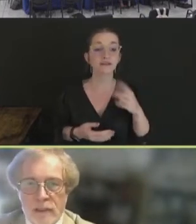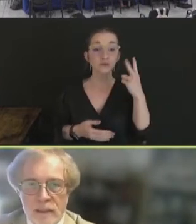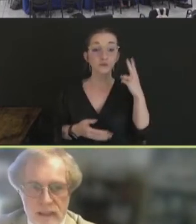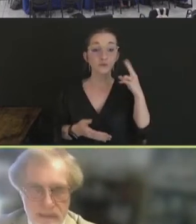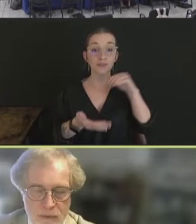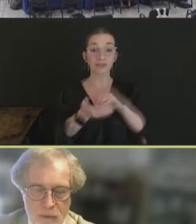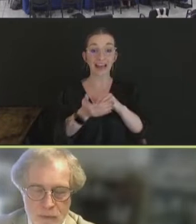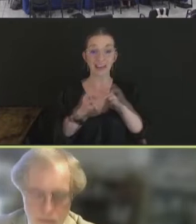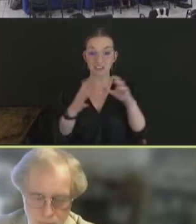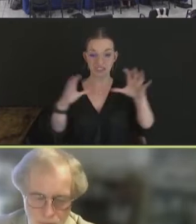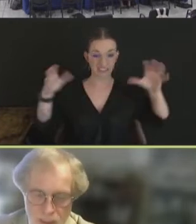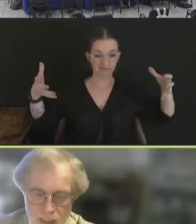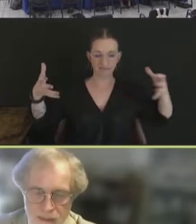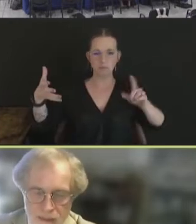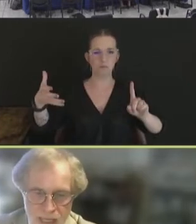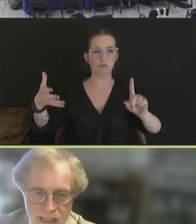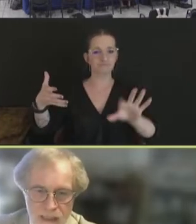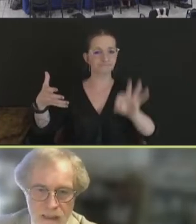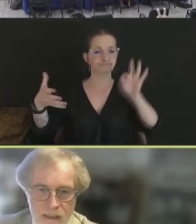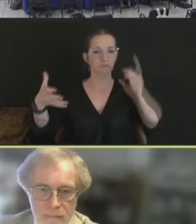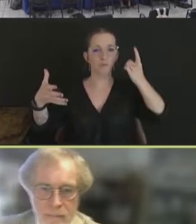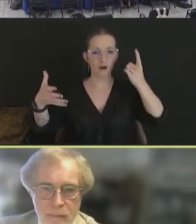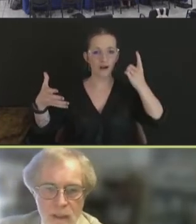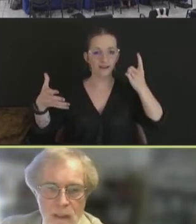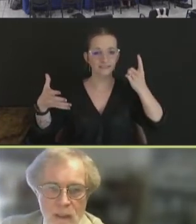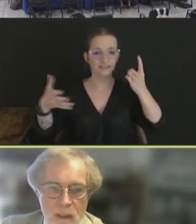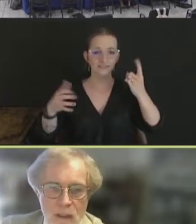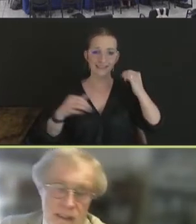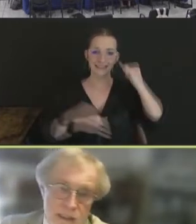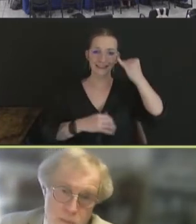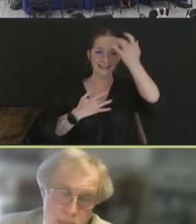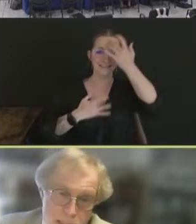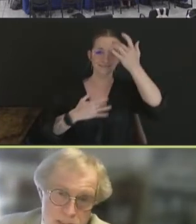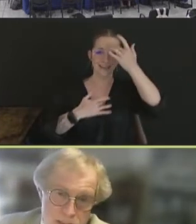in susceptible people that lead to paralysis.